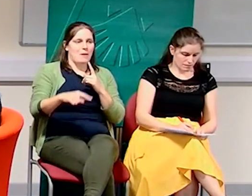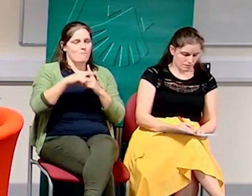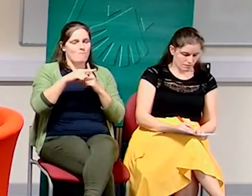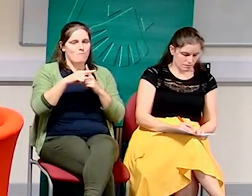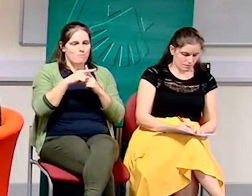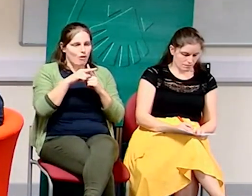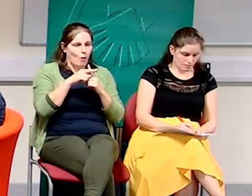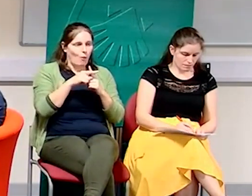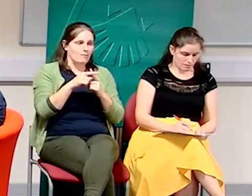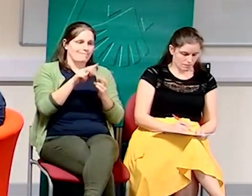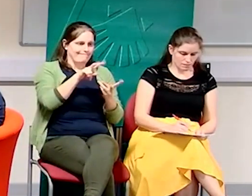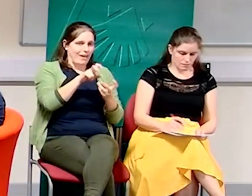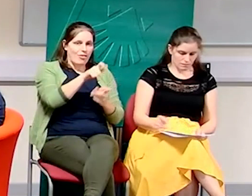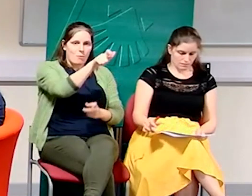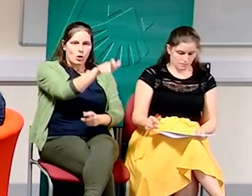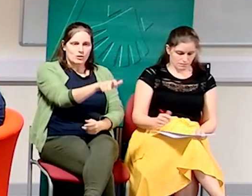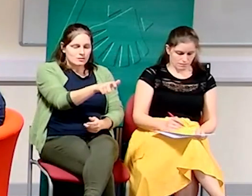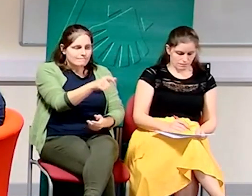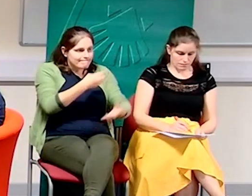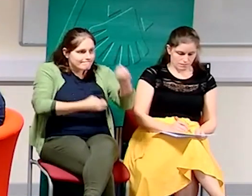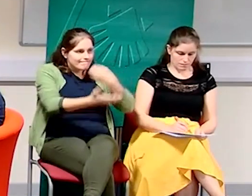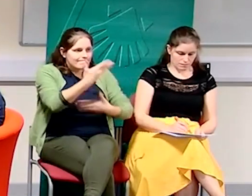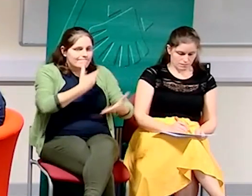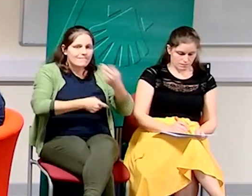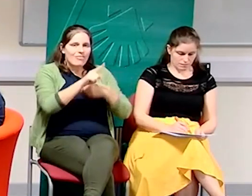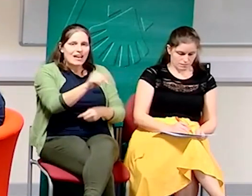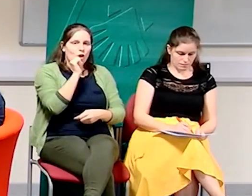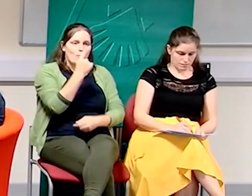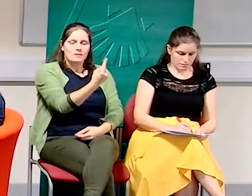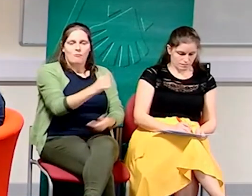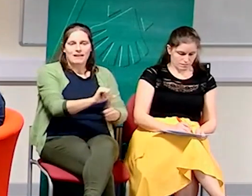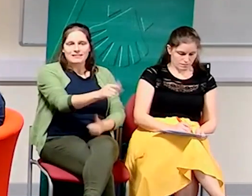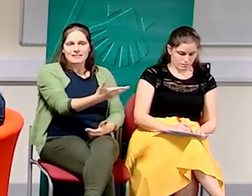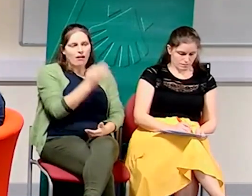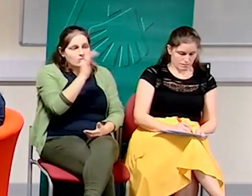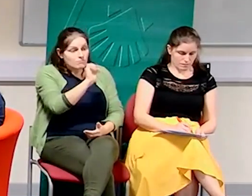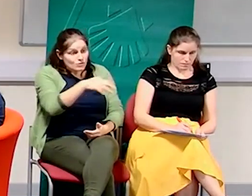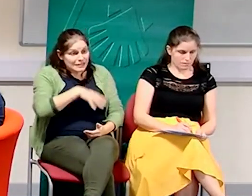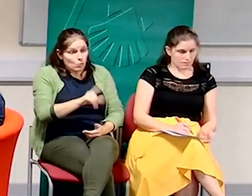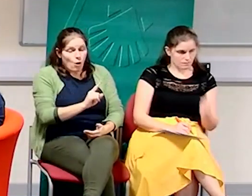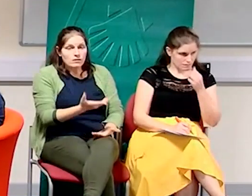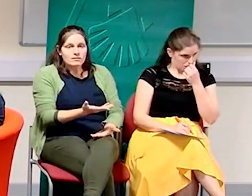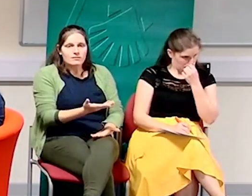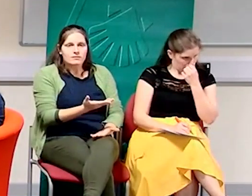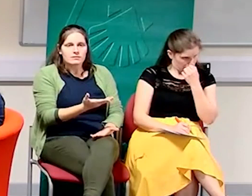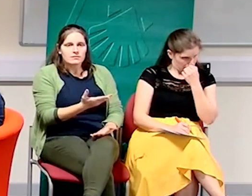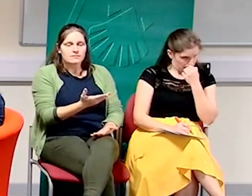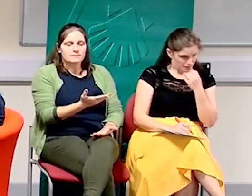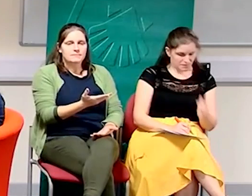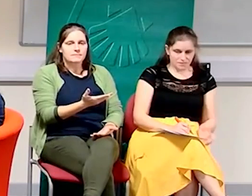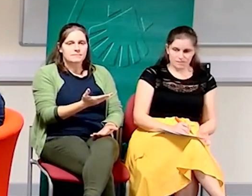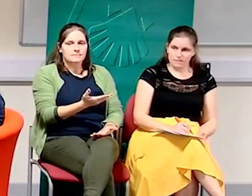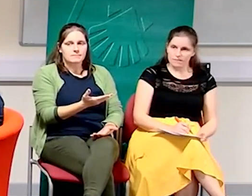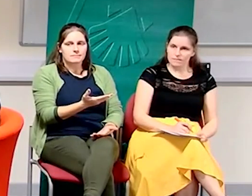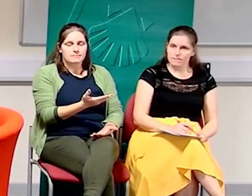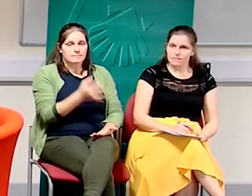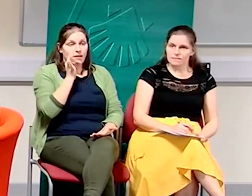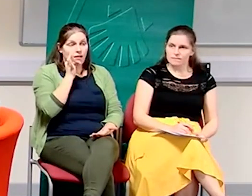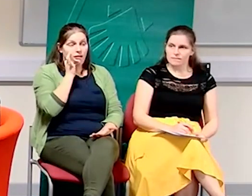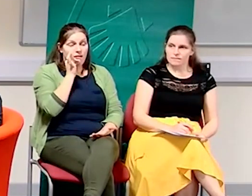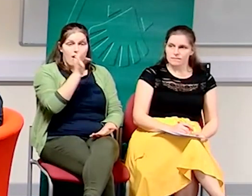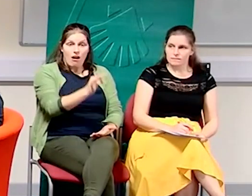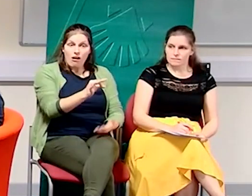Ruth said um ask asking what their needs are are um asking permission to to change things